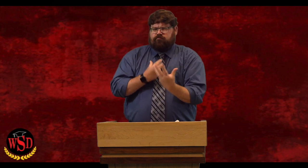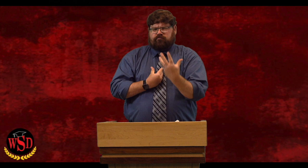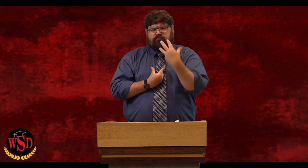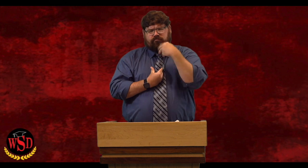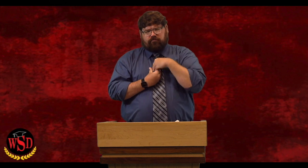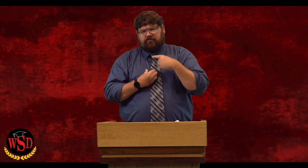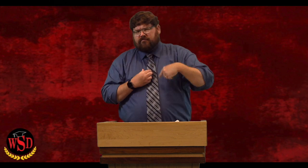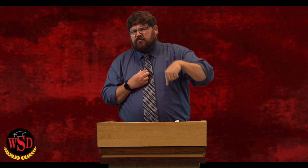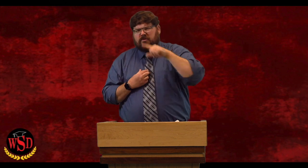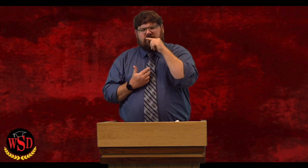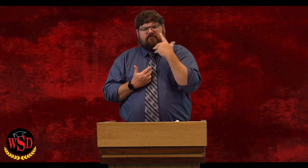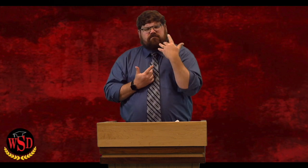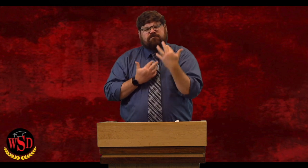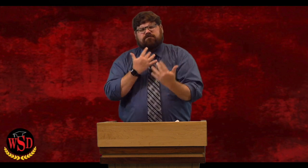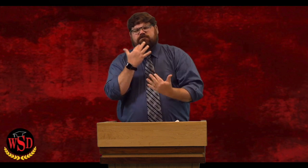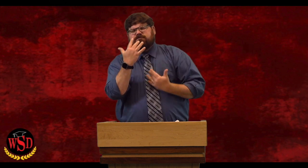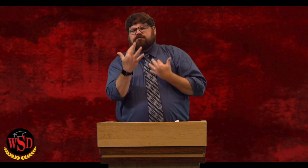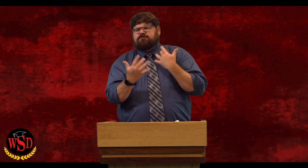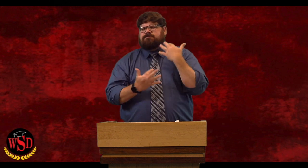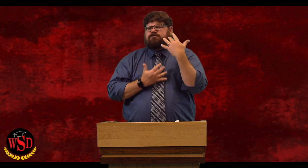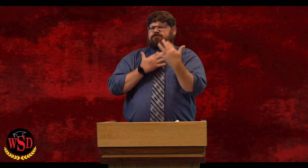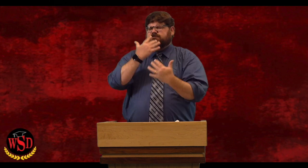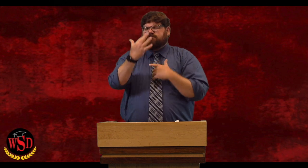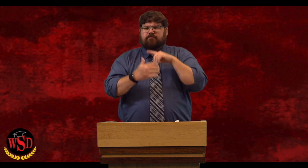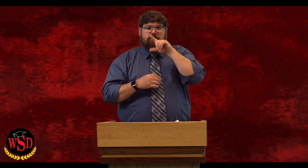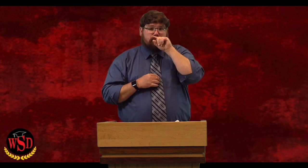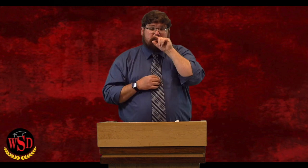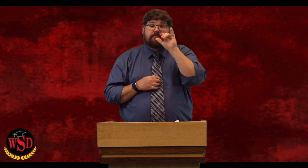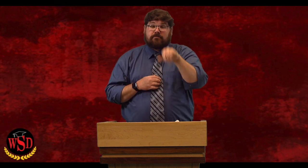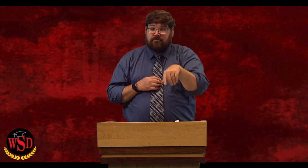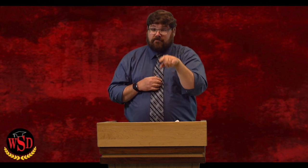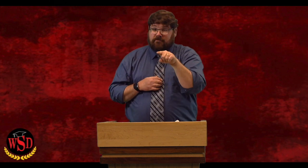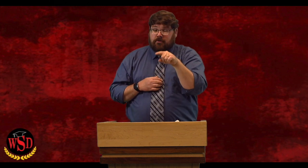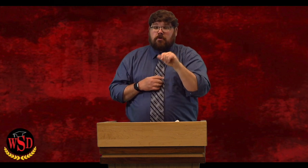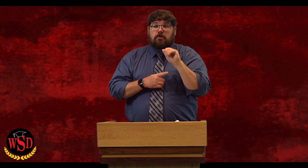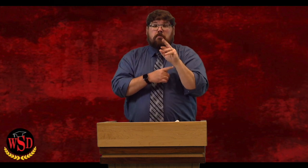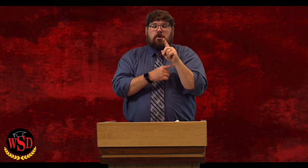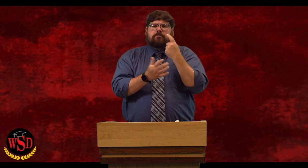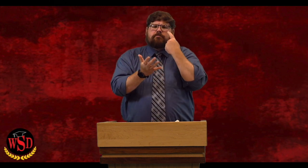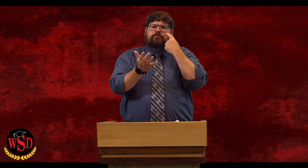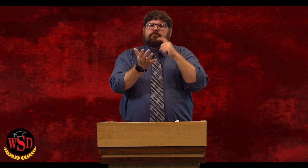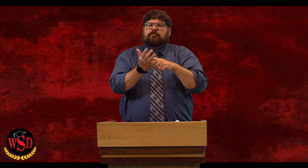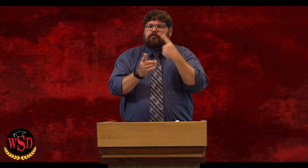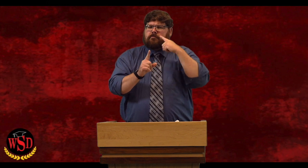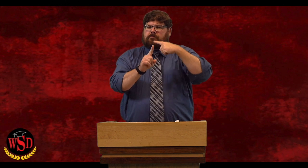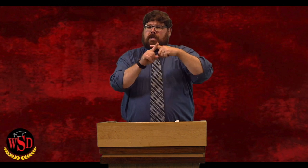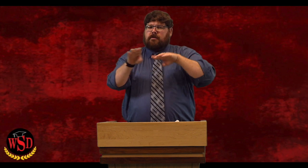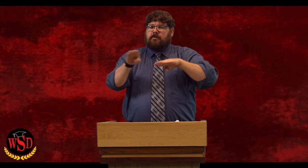We want those traits to be burning inside you, so you can soar like a Firebird.